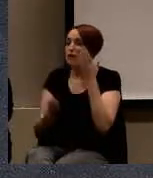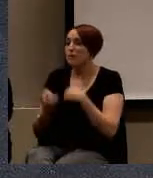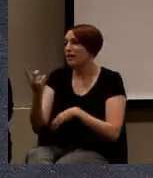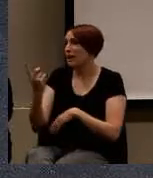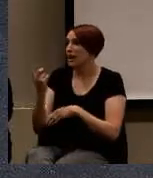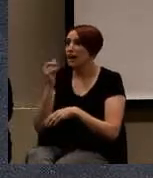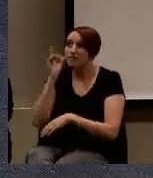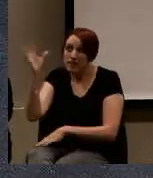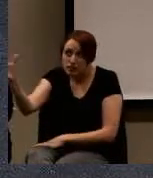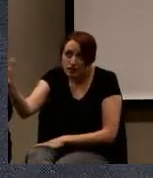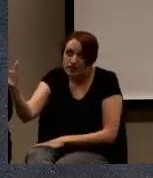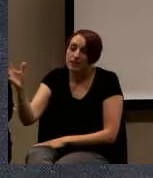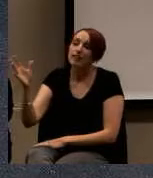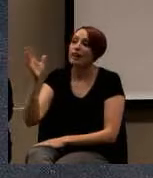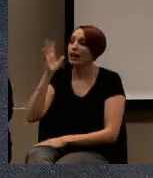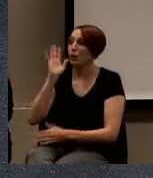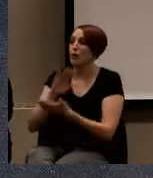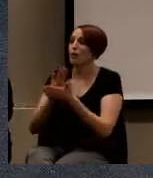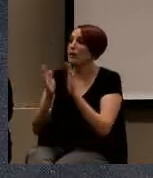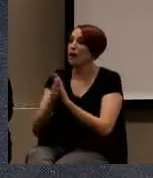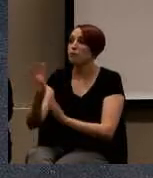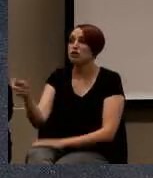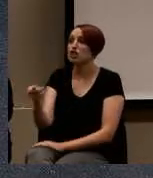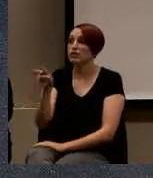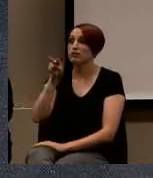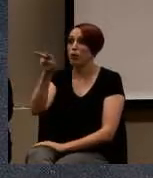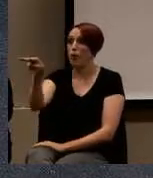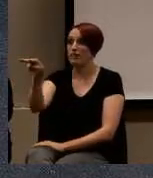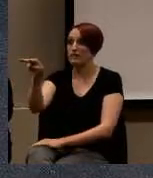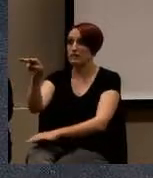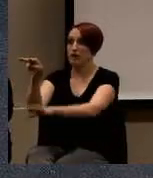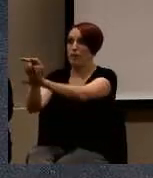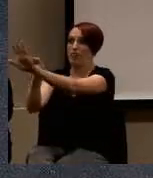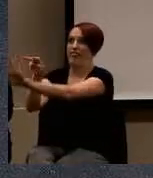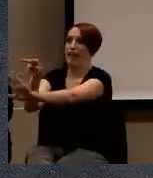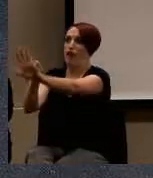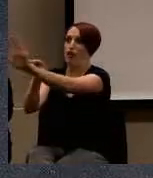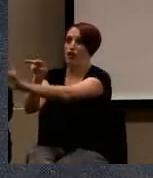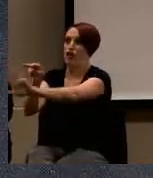really just looking at what's right in front of them, what's right at the, right after the hood of